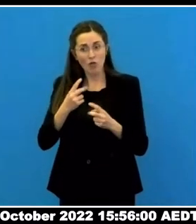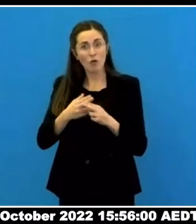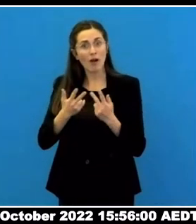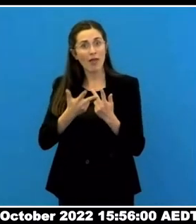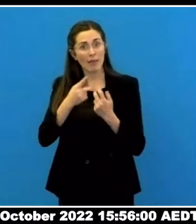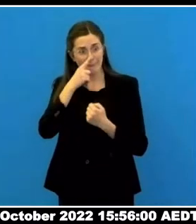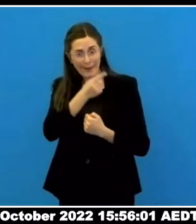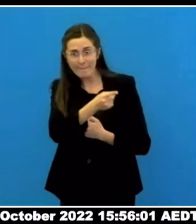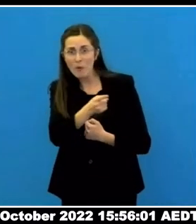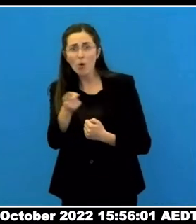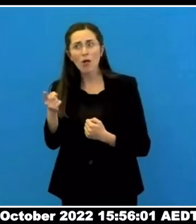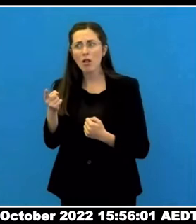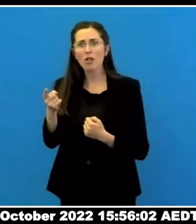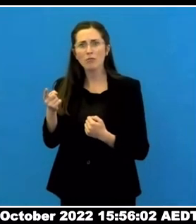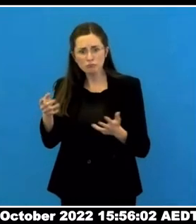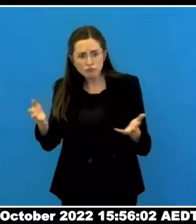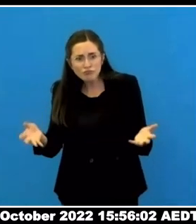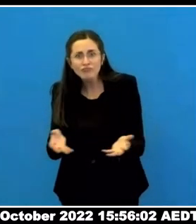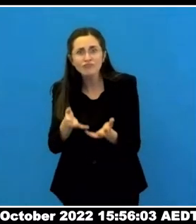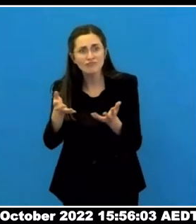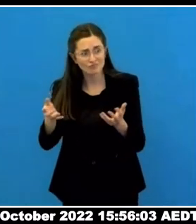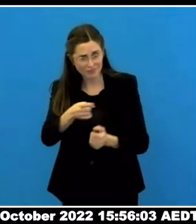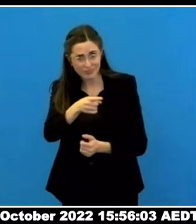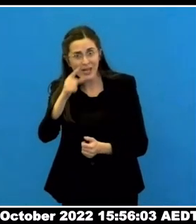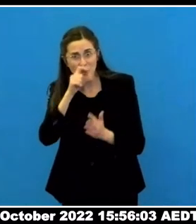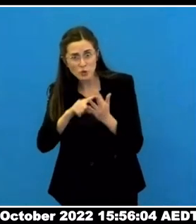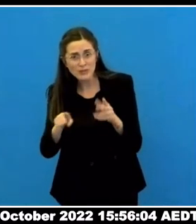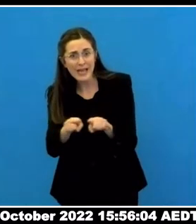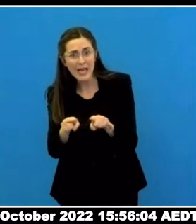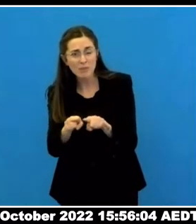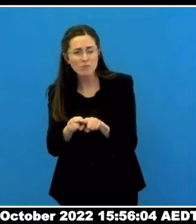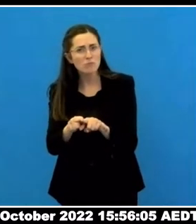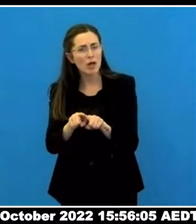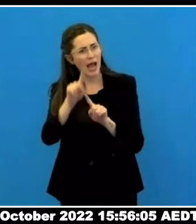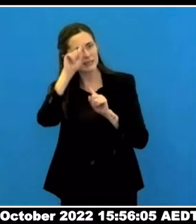and encouraging others and understanding others as well.